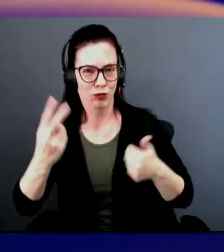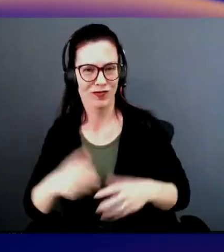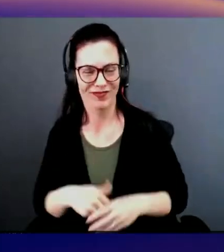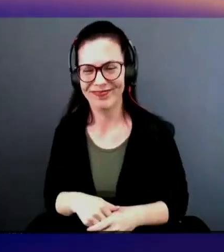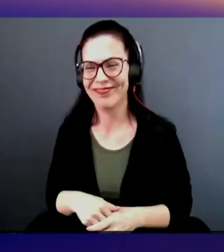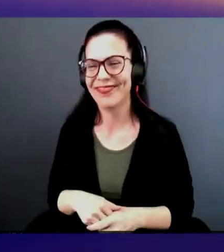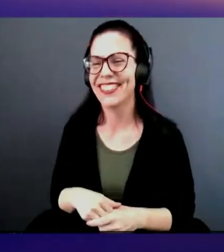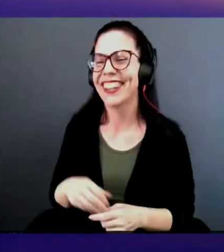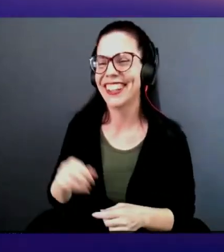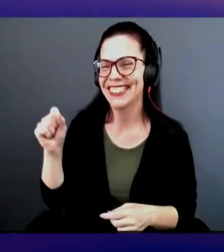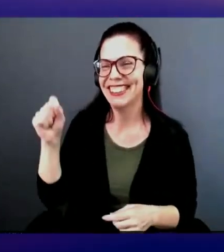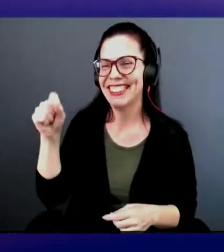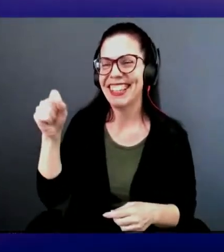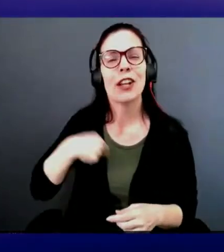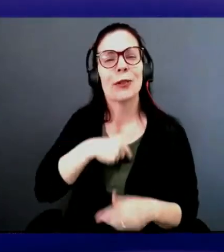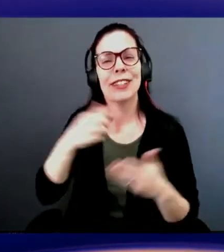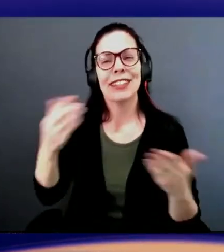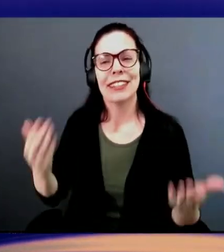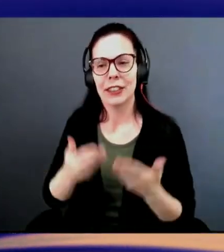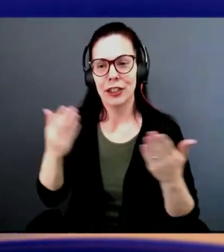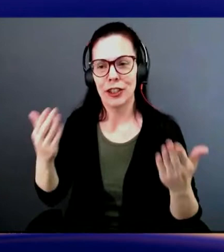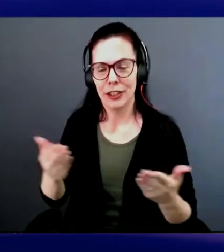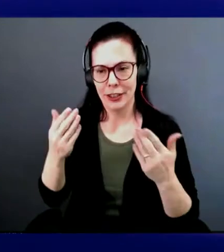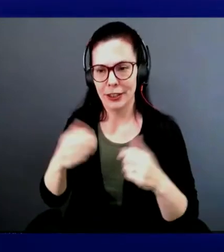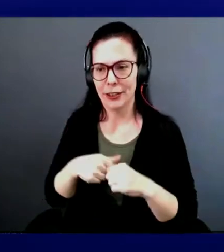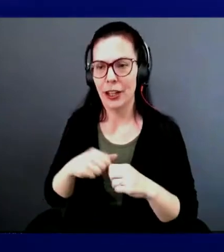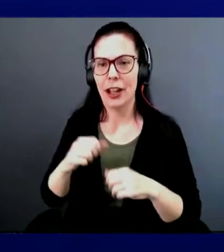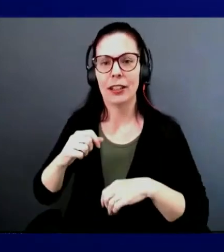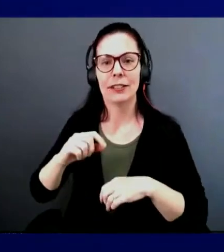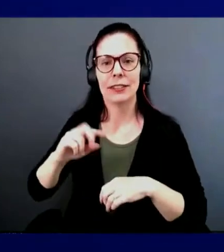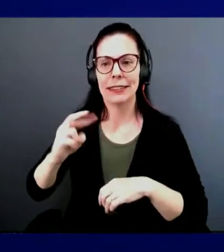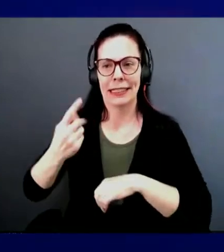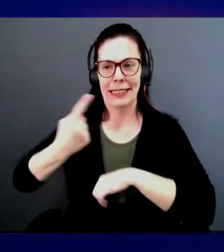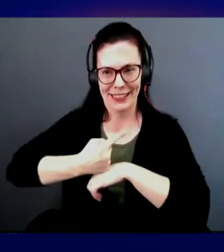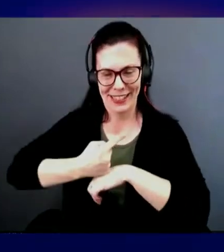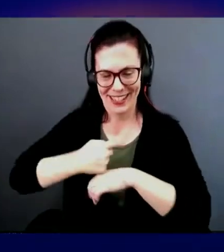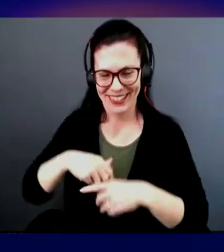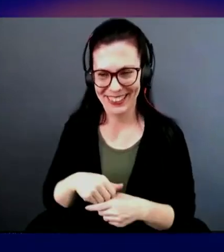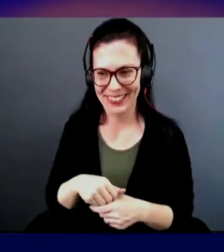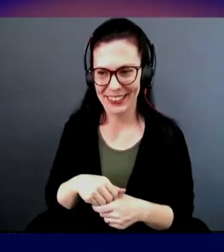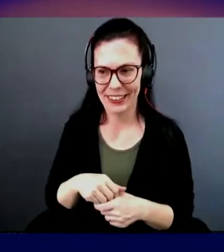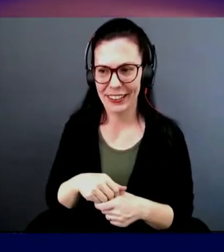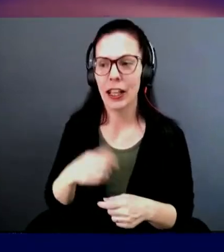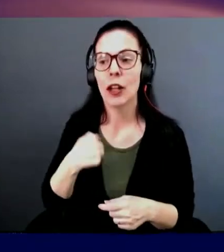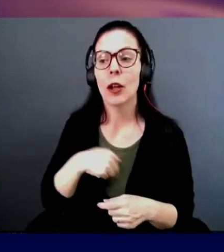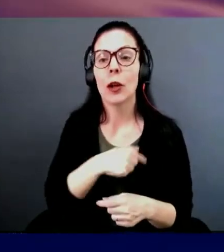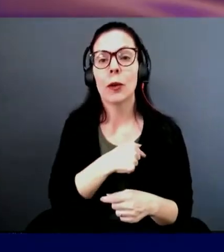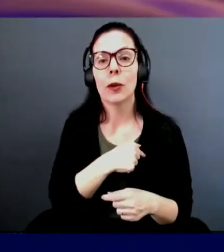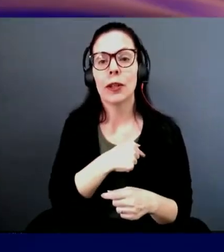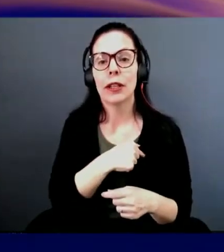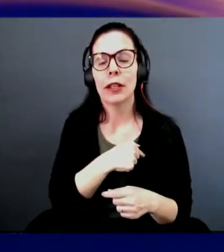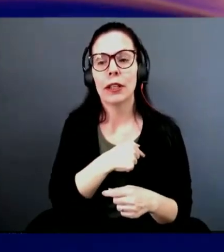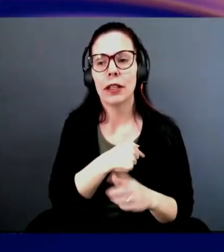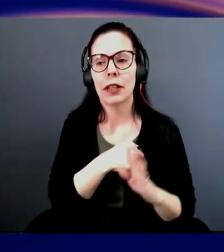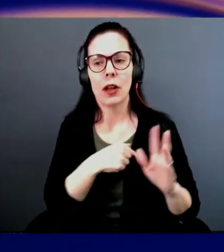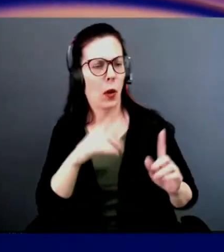So we're here at day two and we are... Hang on. Go ahead Steve.